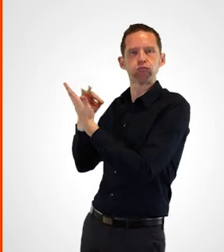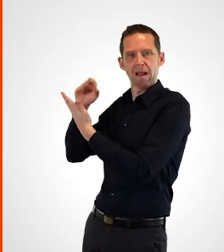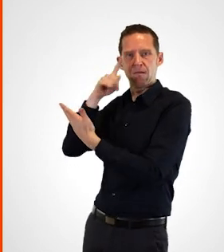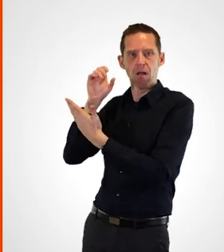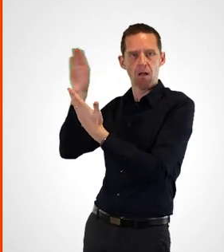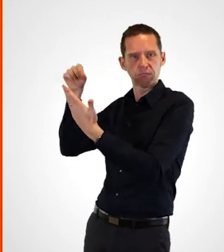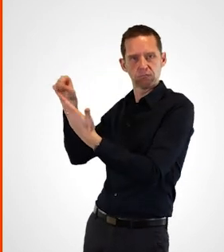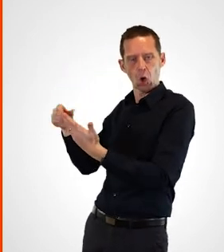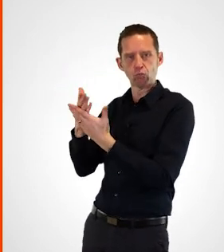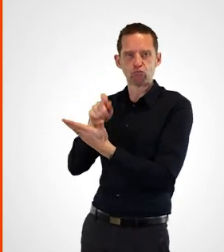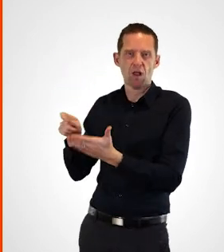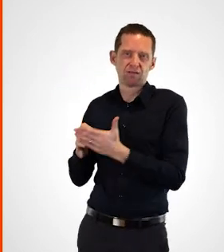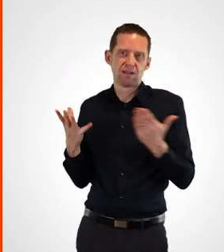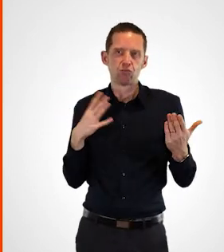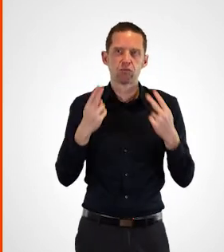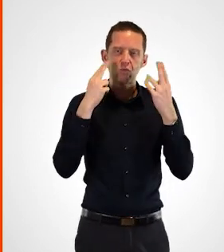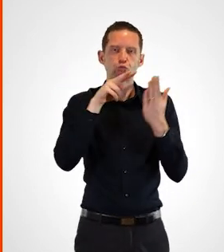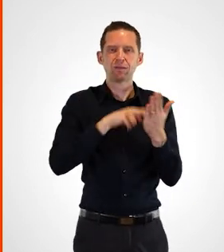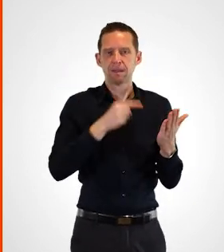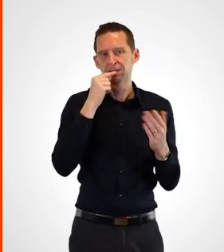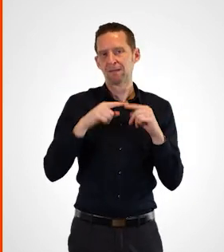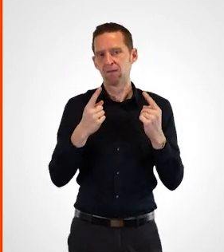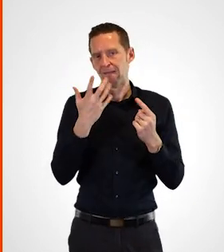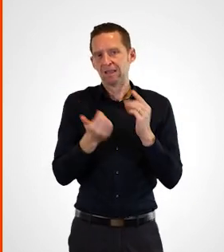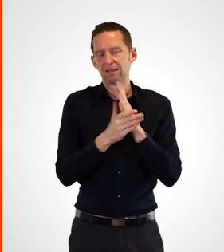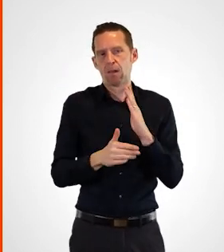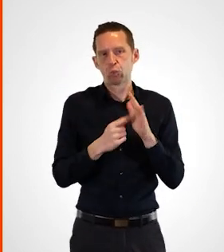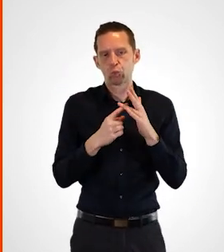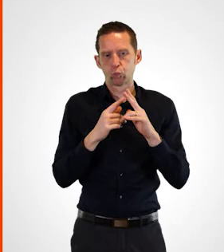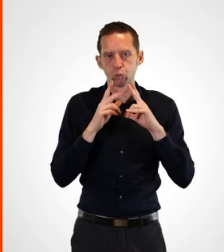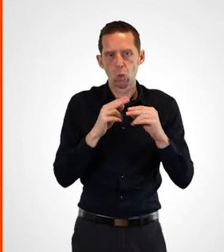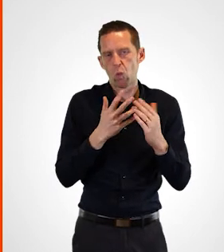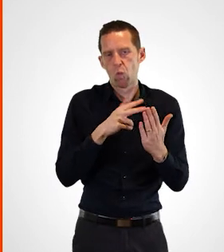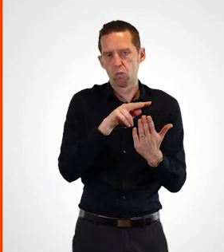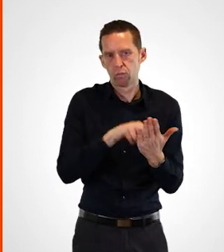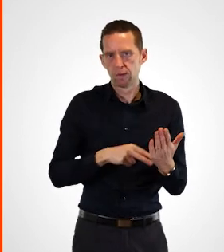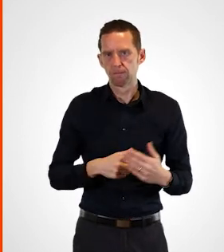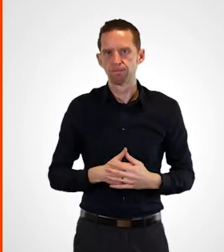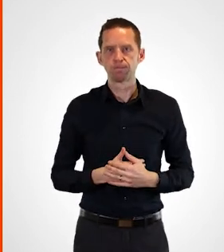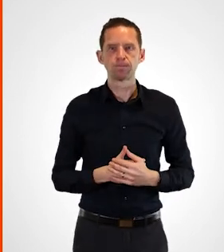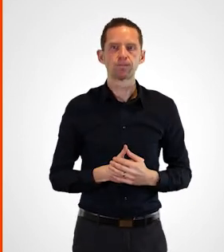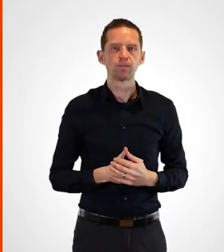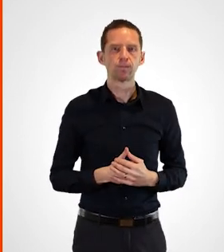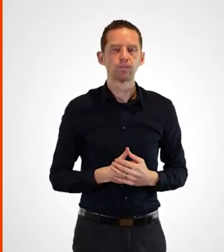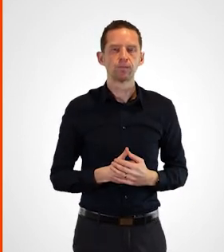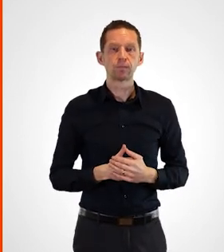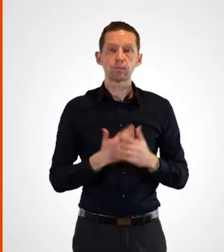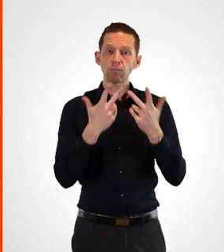in the 0 to 3 crowd as there is around reading. But I think the other point we want to make here around